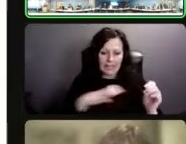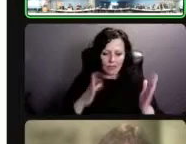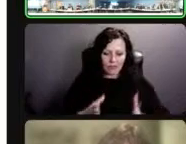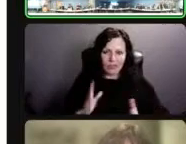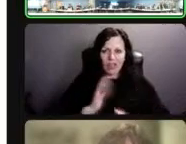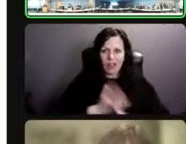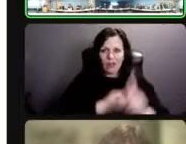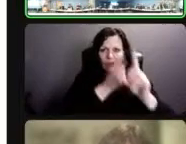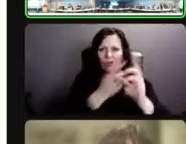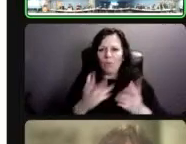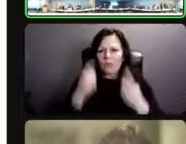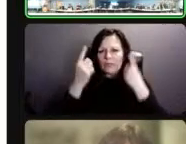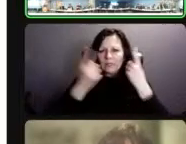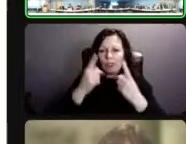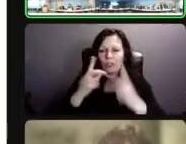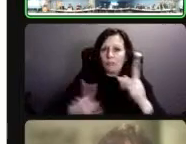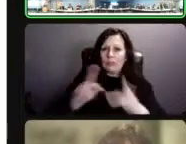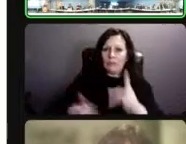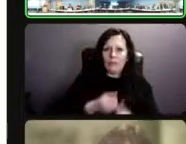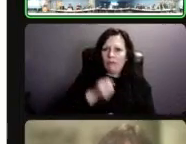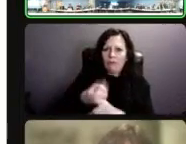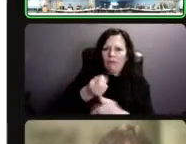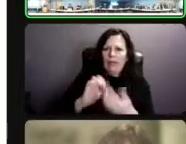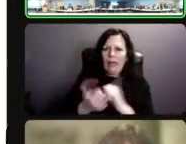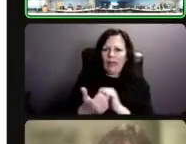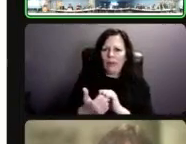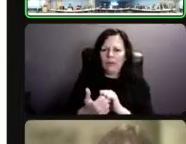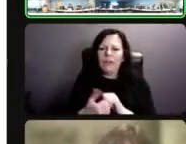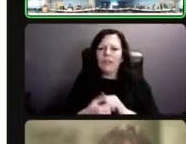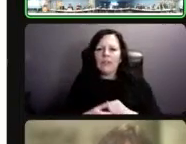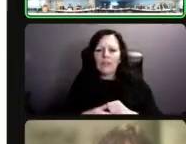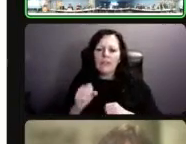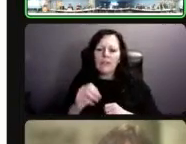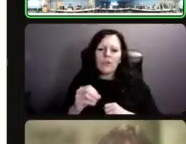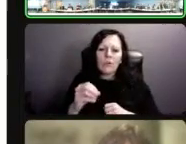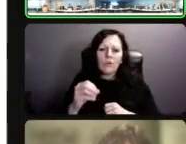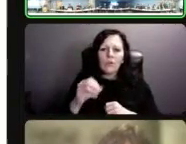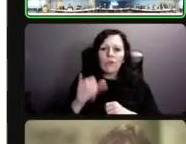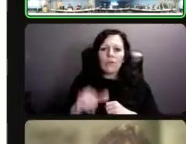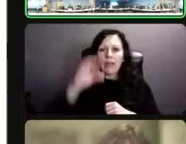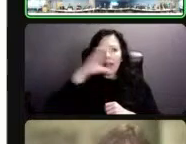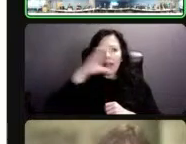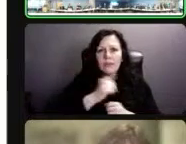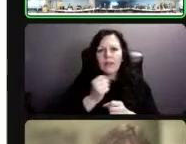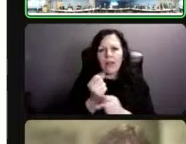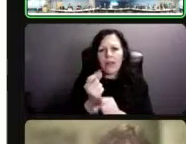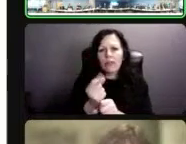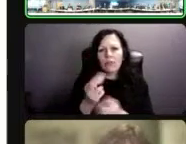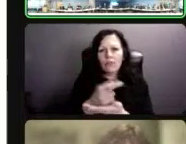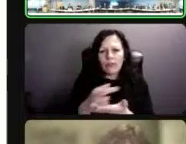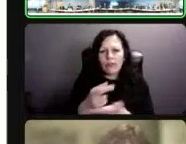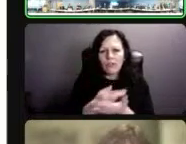YOU'RE BROKE SOME REVENUE BECAUSE YOU KNOW, YOU'RE THE FINANCE GUY BUT AS A CITY COUNCILOR WE'RE KIND OF LIKE